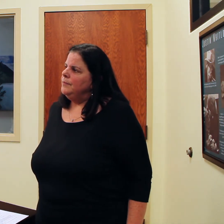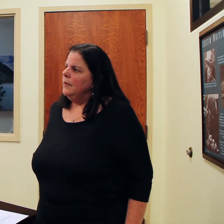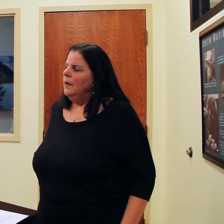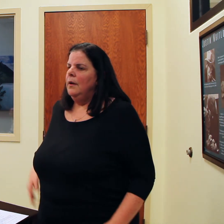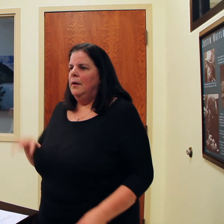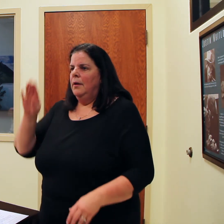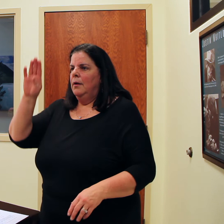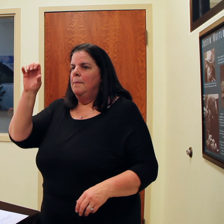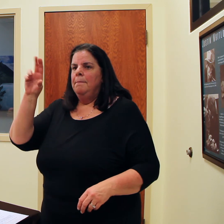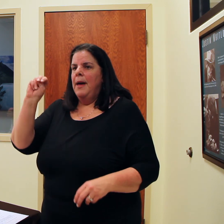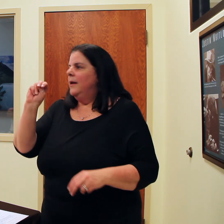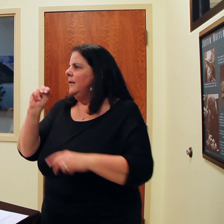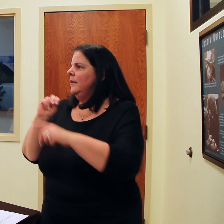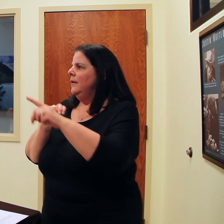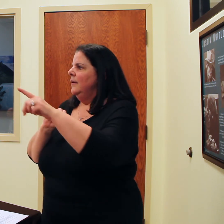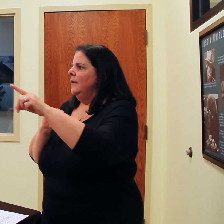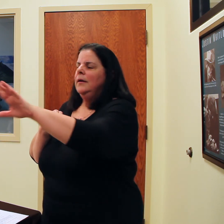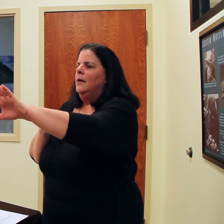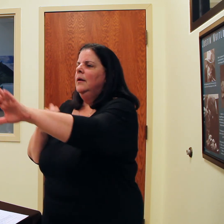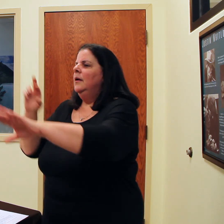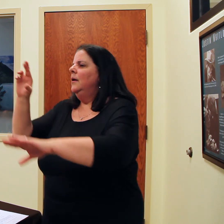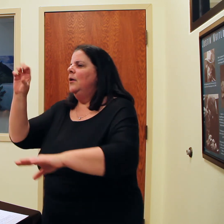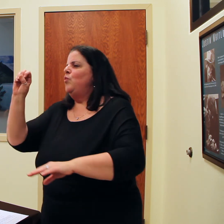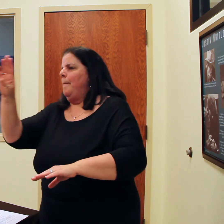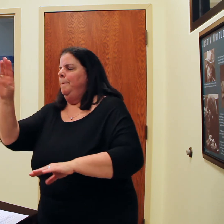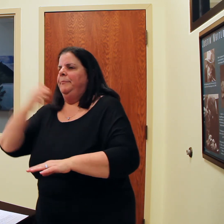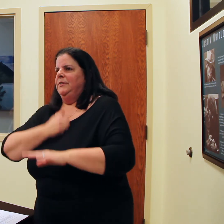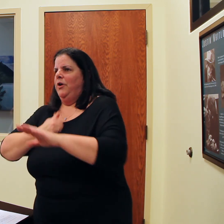[Voiceover] Ben? I'm from (muffled) and,